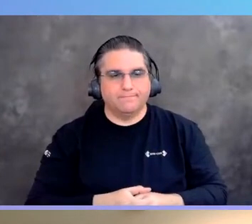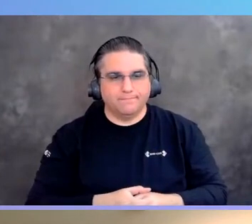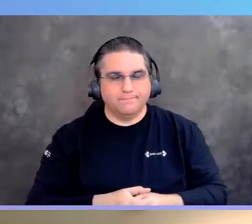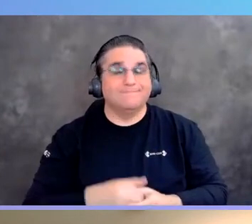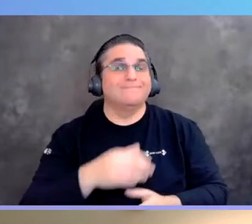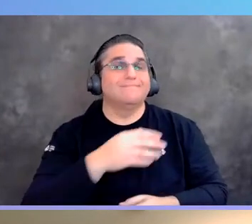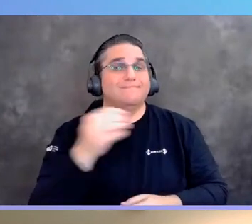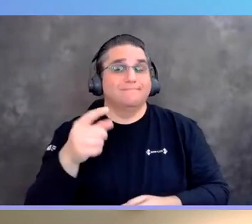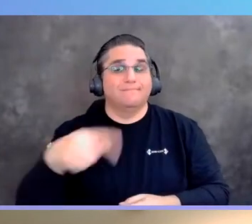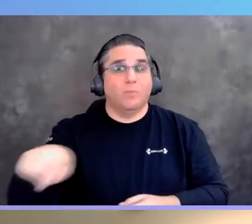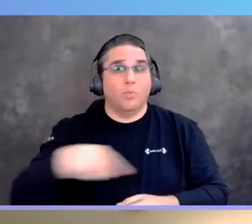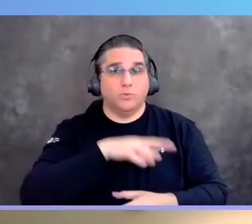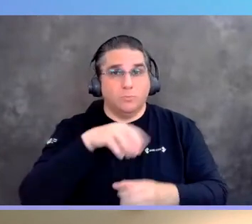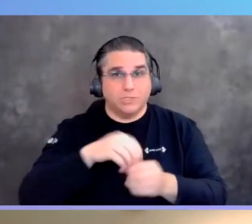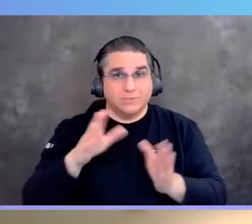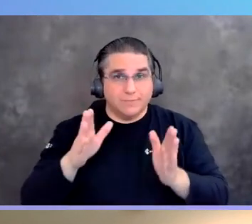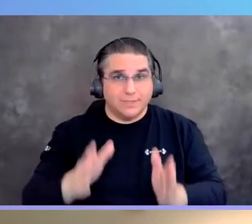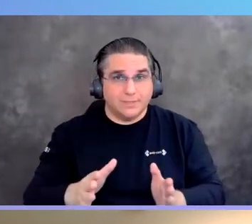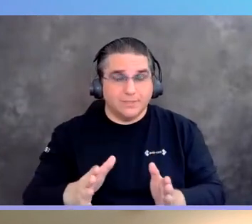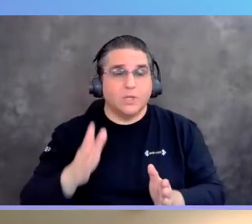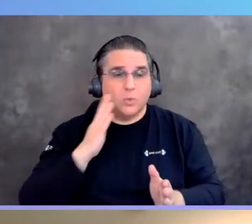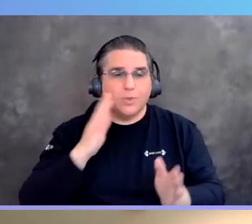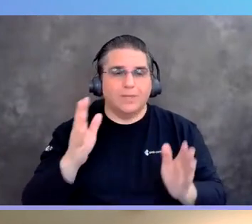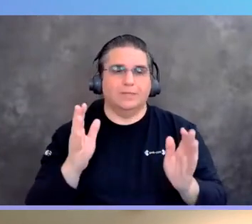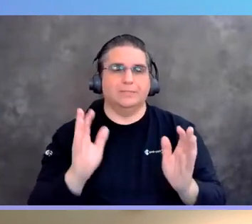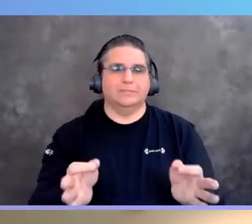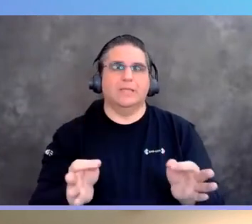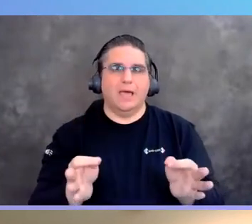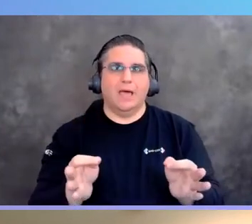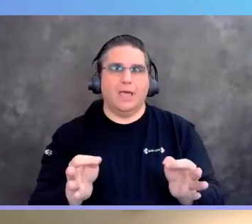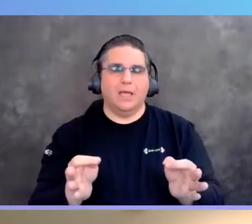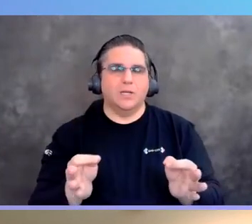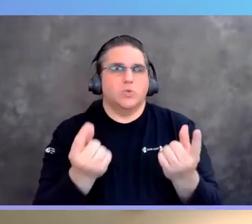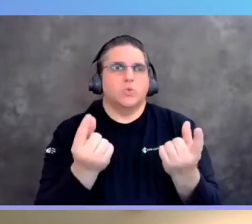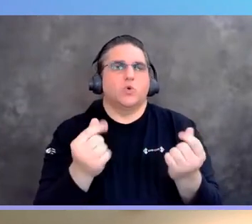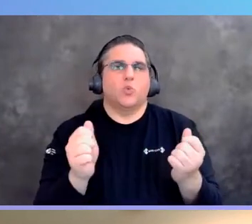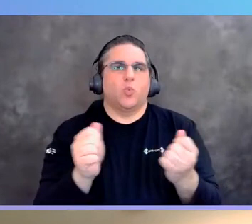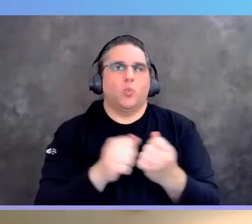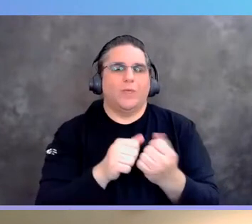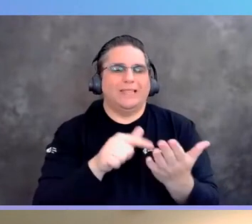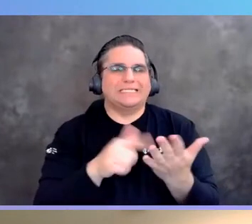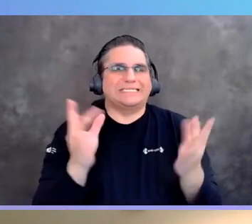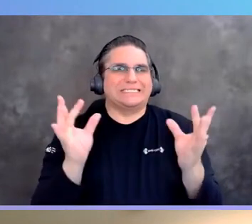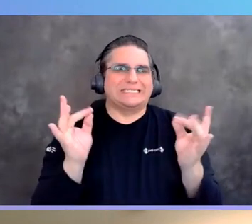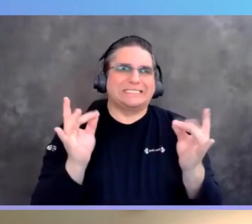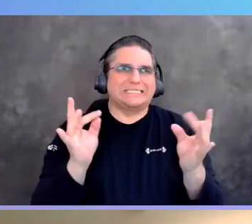select if they prefer handling how and how they prefer handling